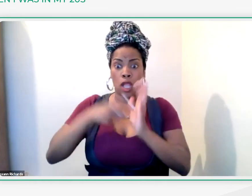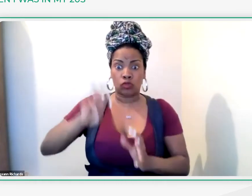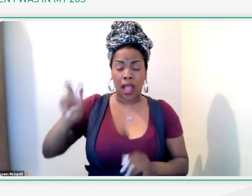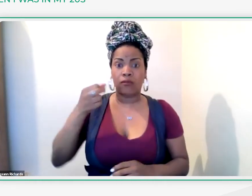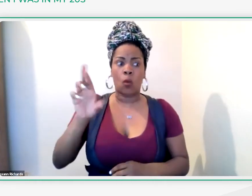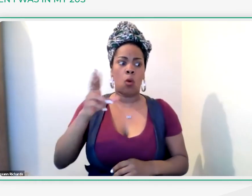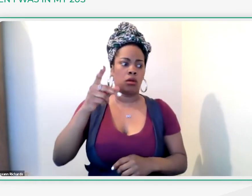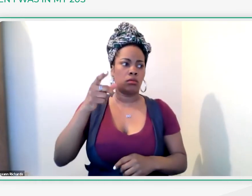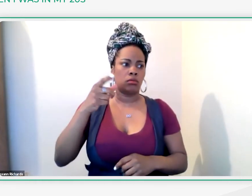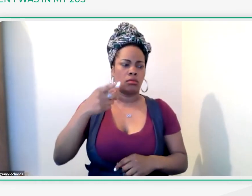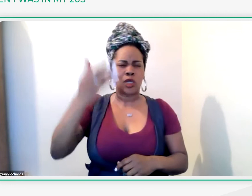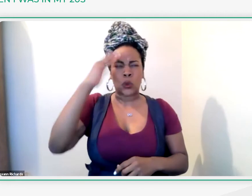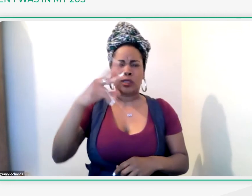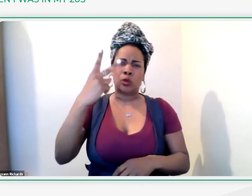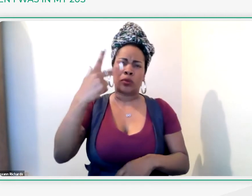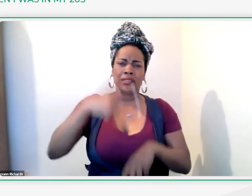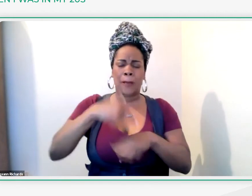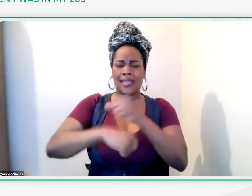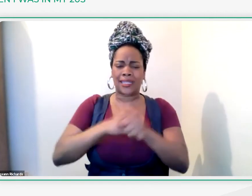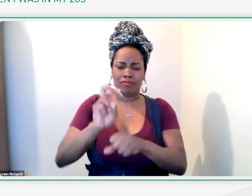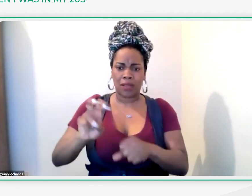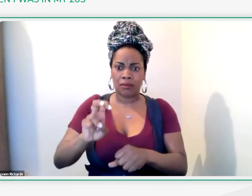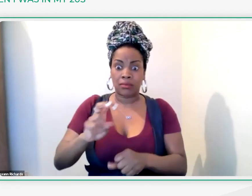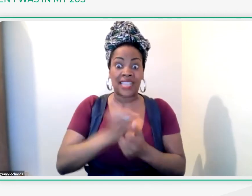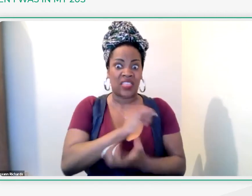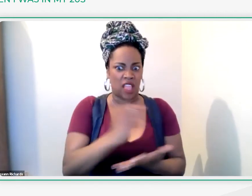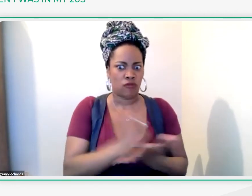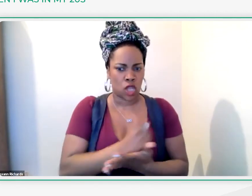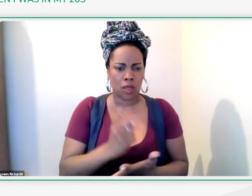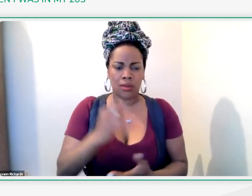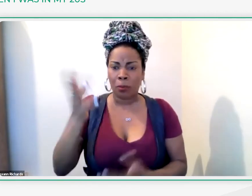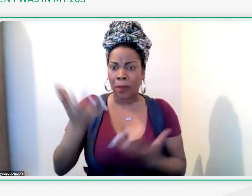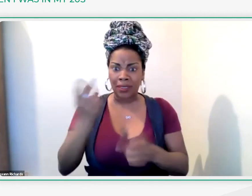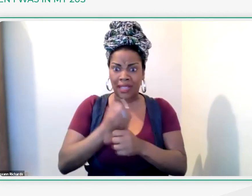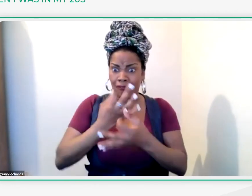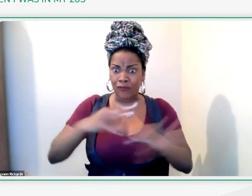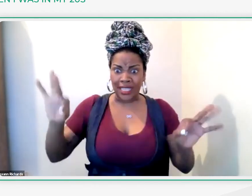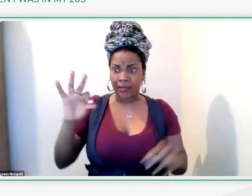But if, for your job, you travel a bit, or if you know that you're going to travel 2-3